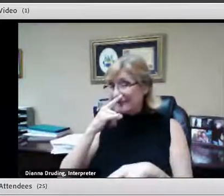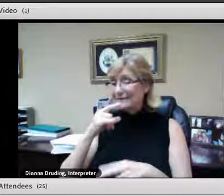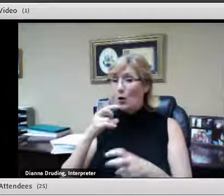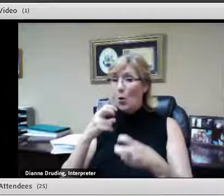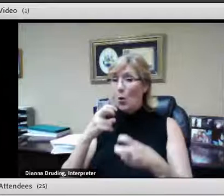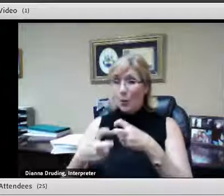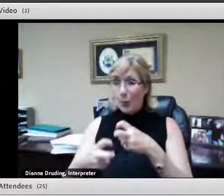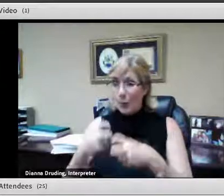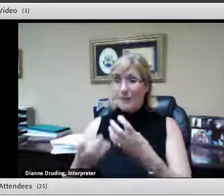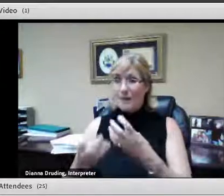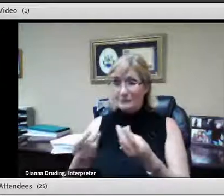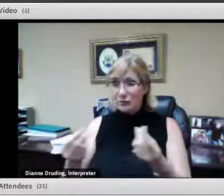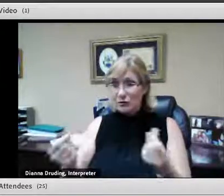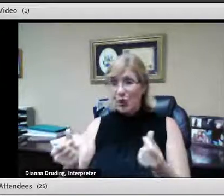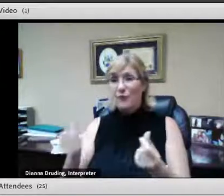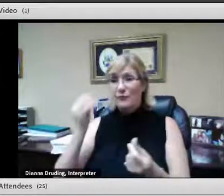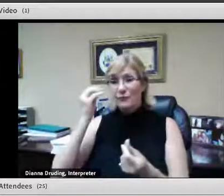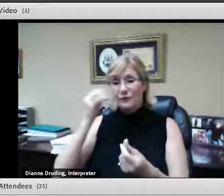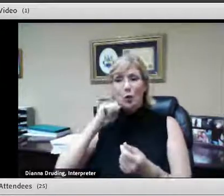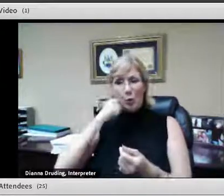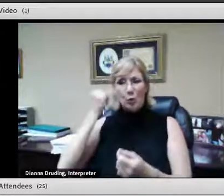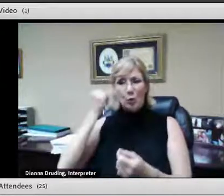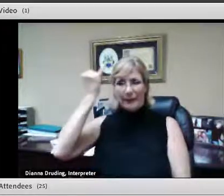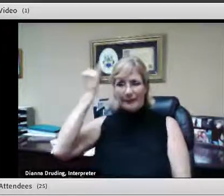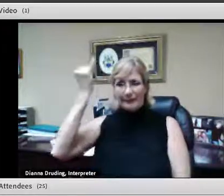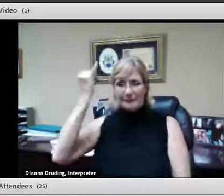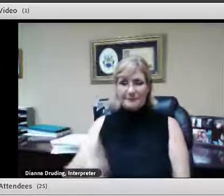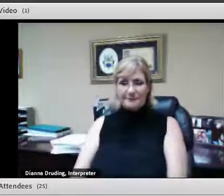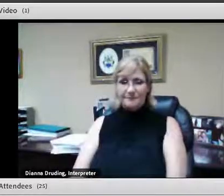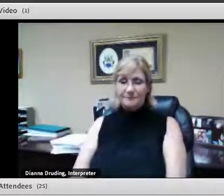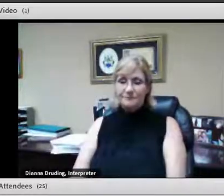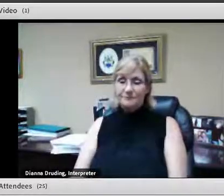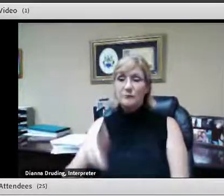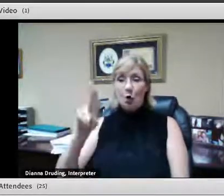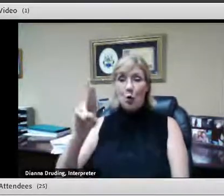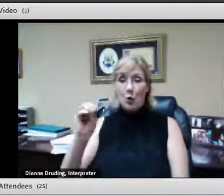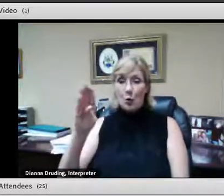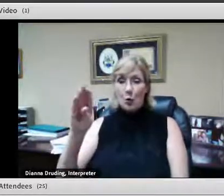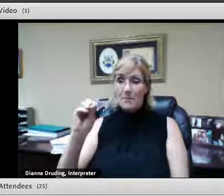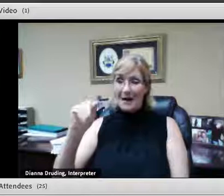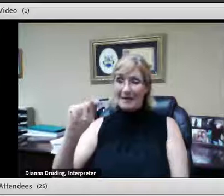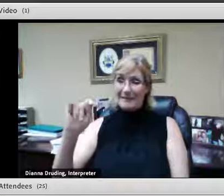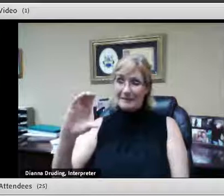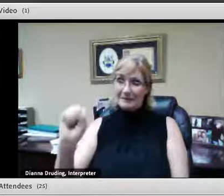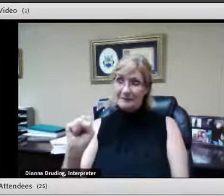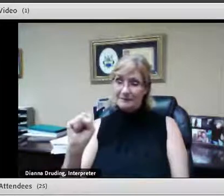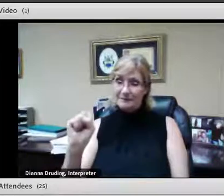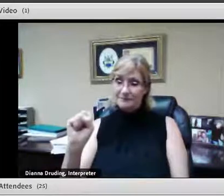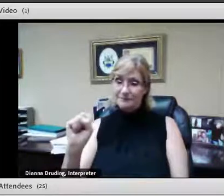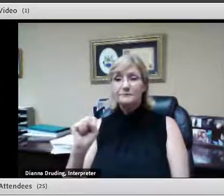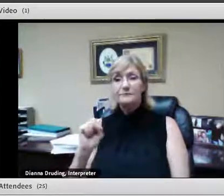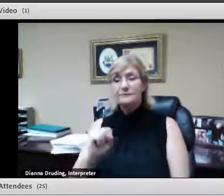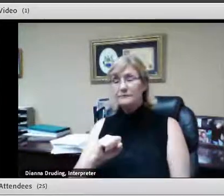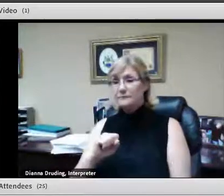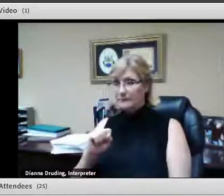Hilary: Mm-hmm. Okay, next, we have robotics. Ryan: Robotics are, for my money,